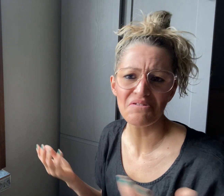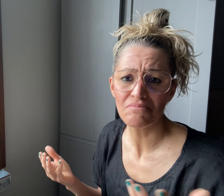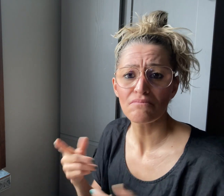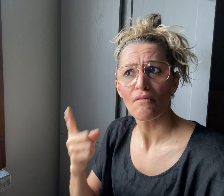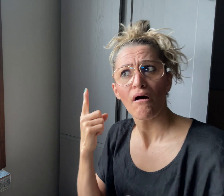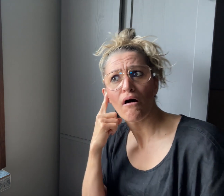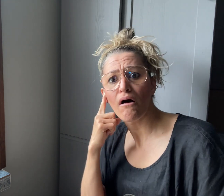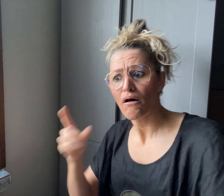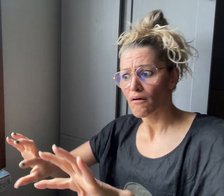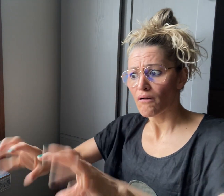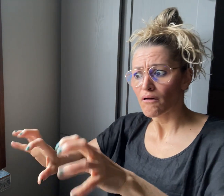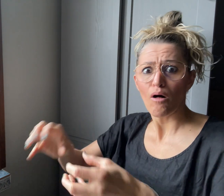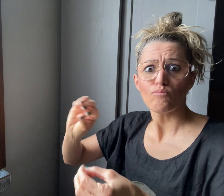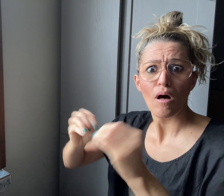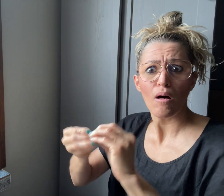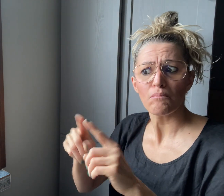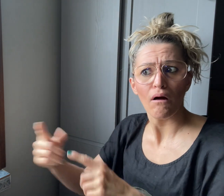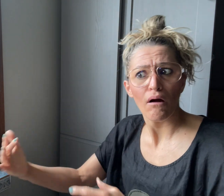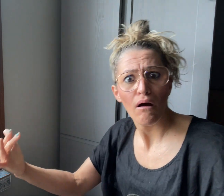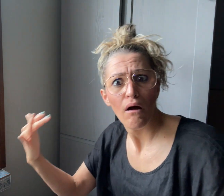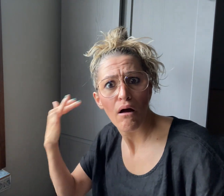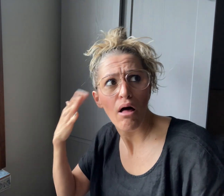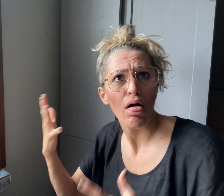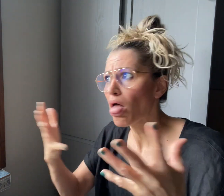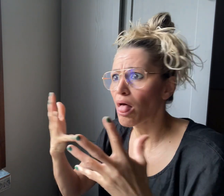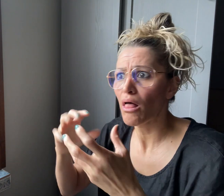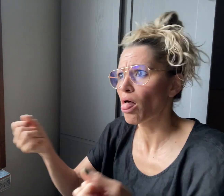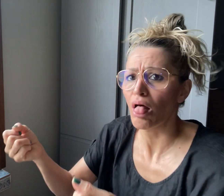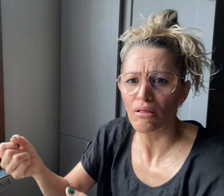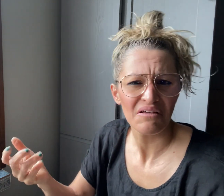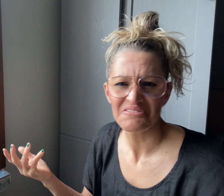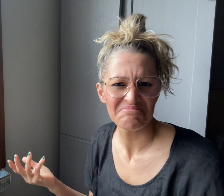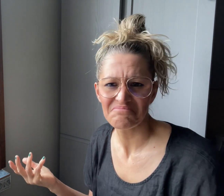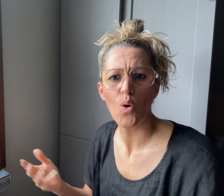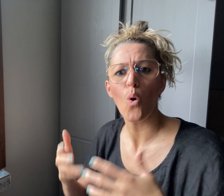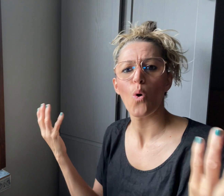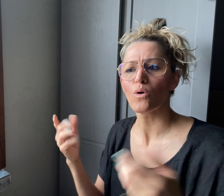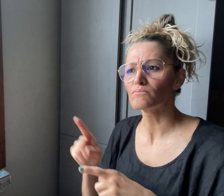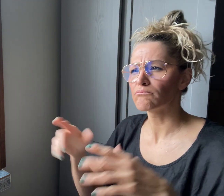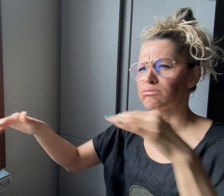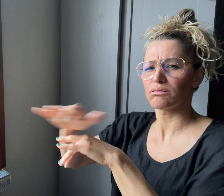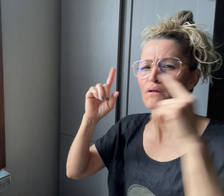distracted by car radios or outside noises. However,